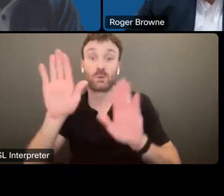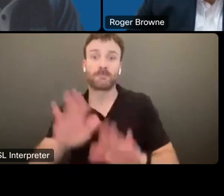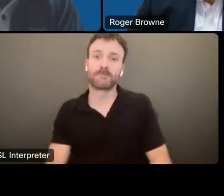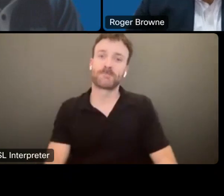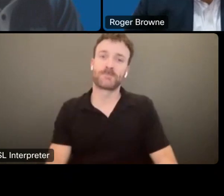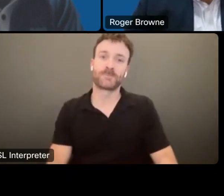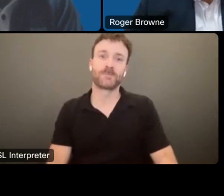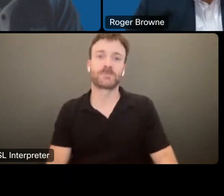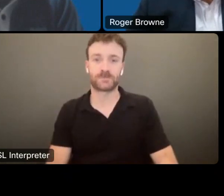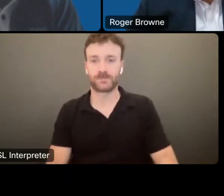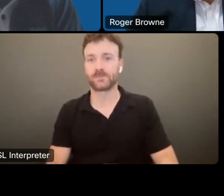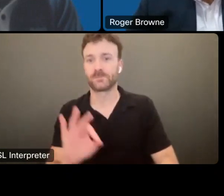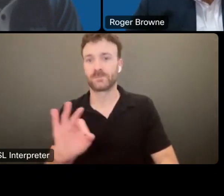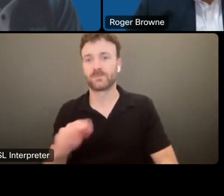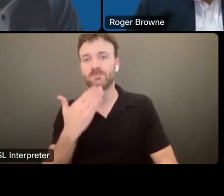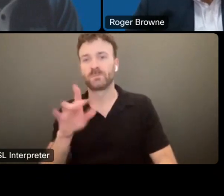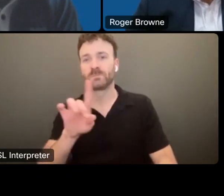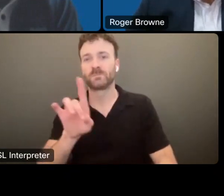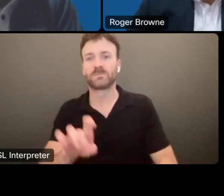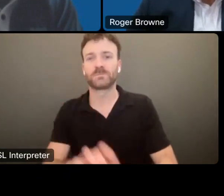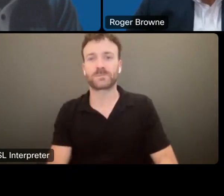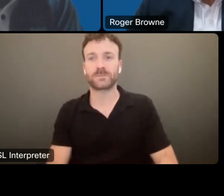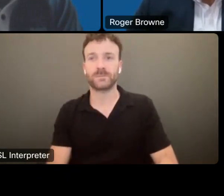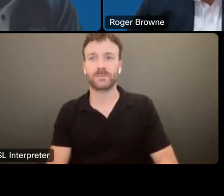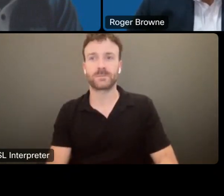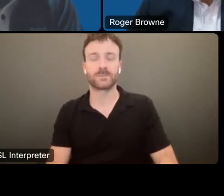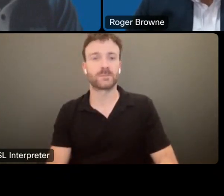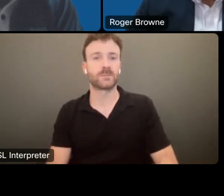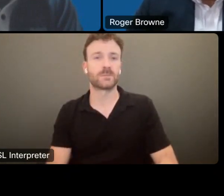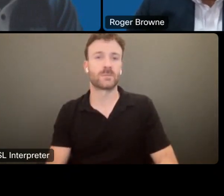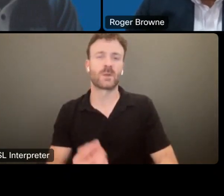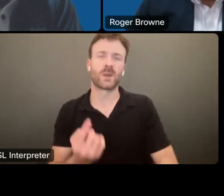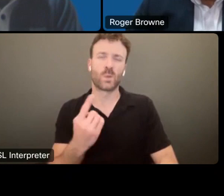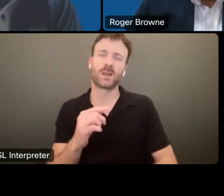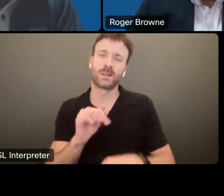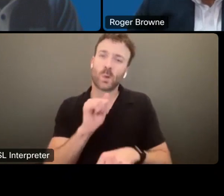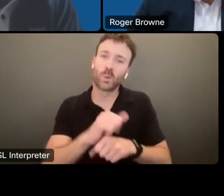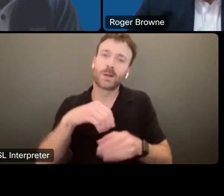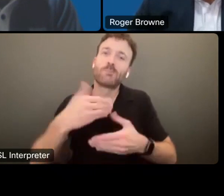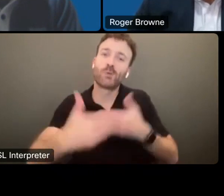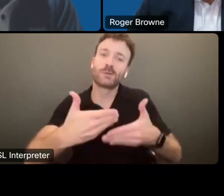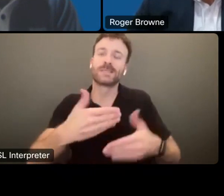Roger Browne: That's an excellent question. One of the things that's a bit of a work in progress right now is a feature on the new